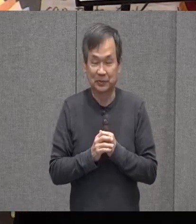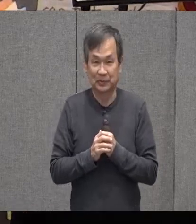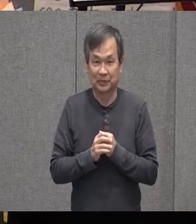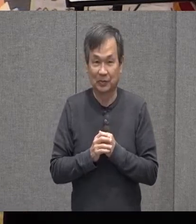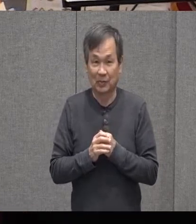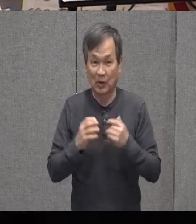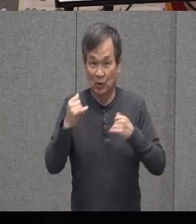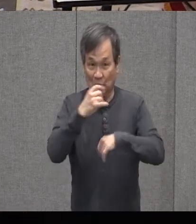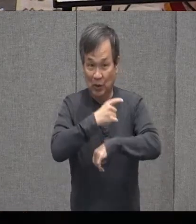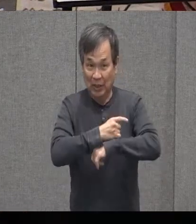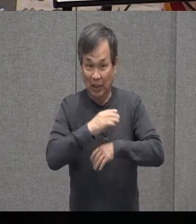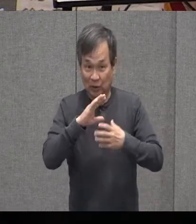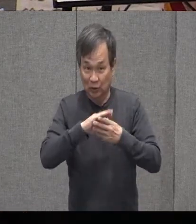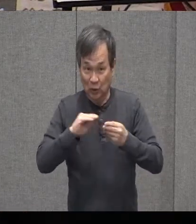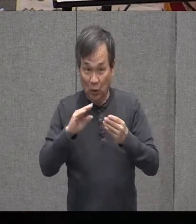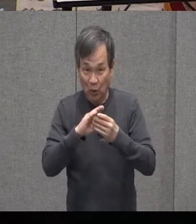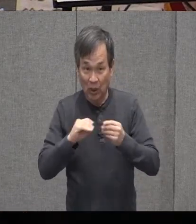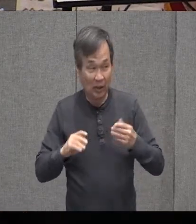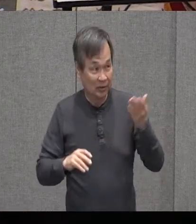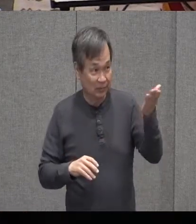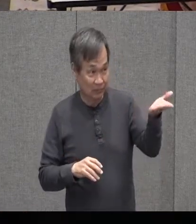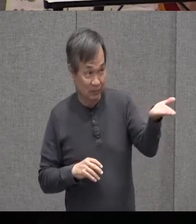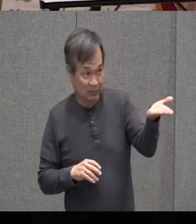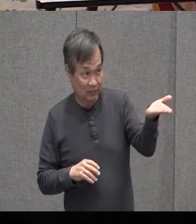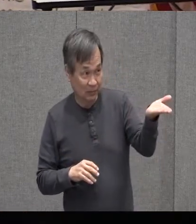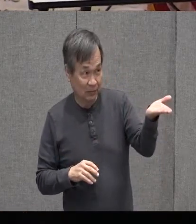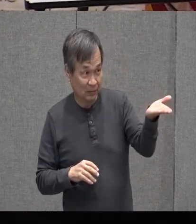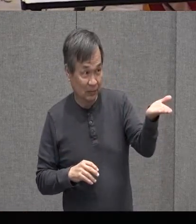Today's story is called "Two of Everything".